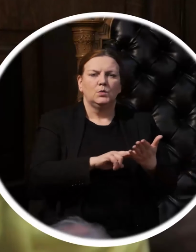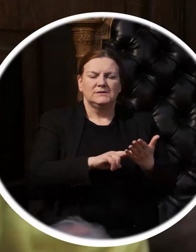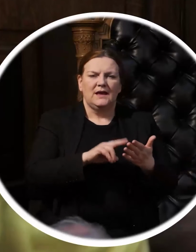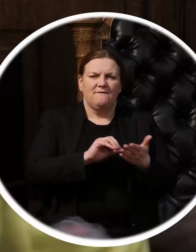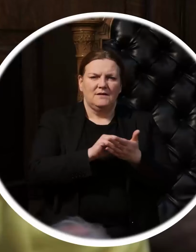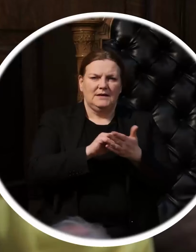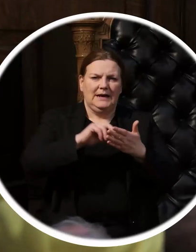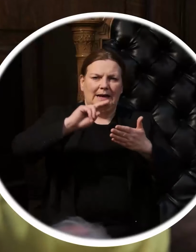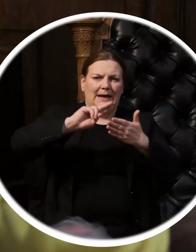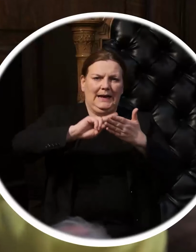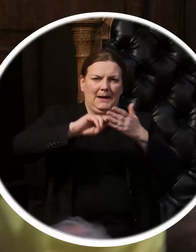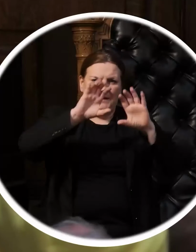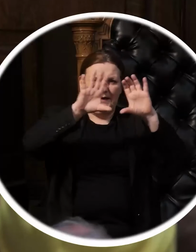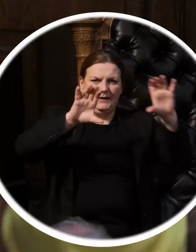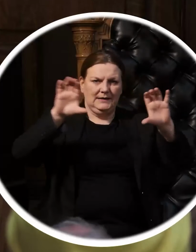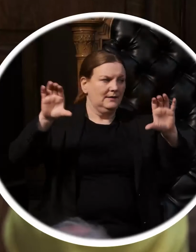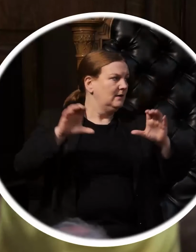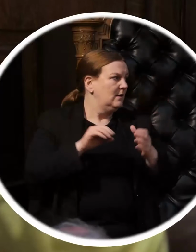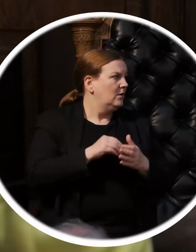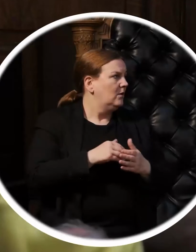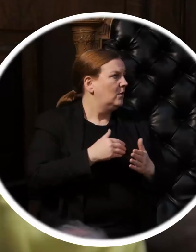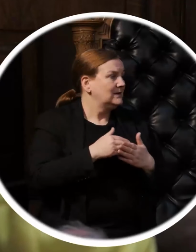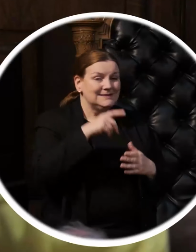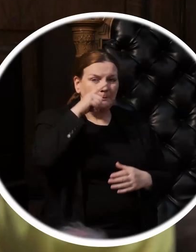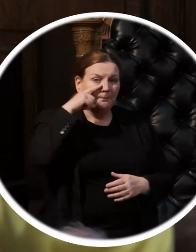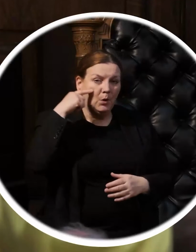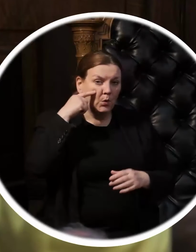Labelling is what he's picked out in the blue bricks,